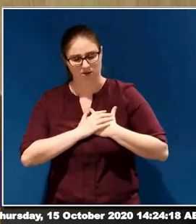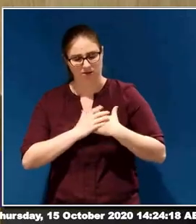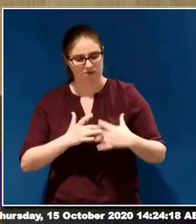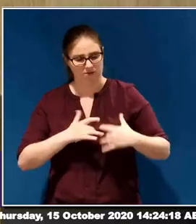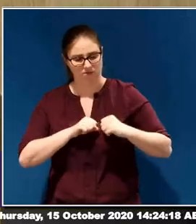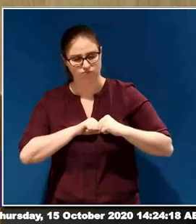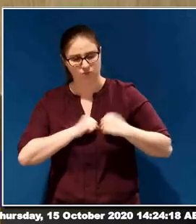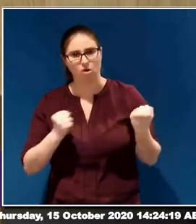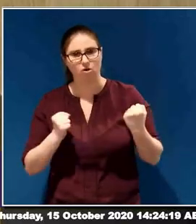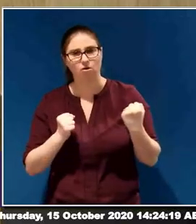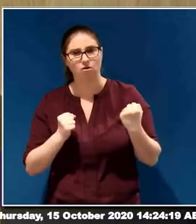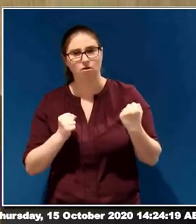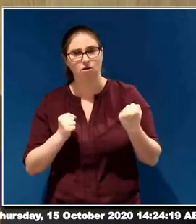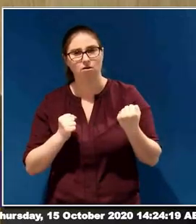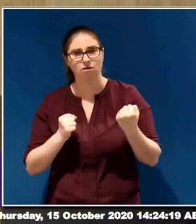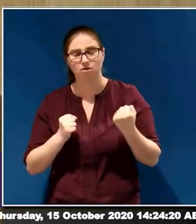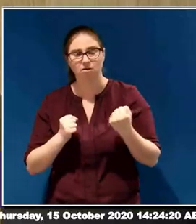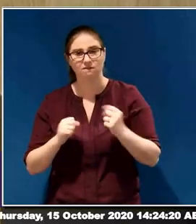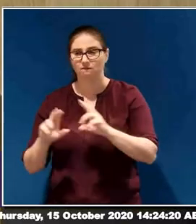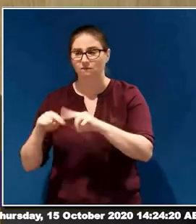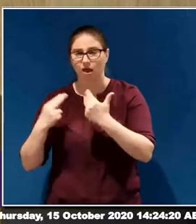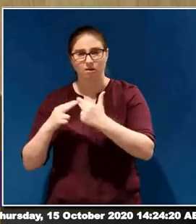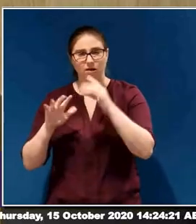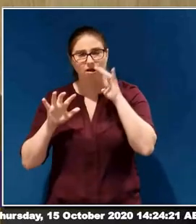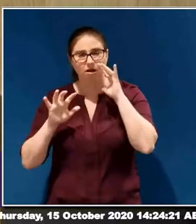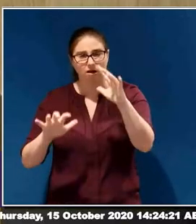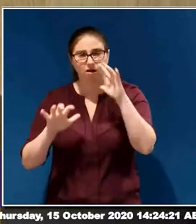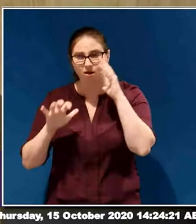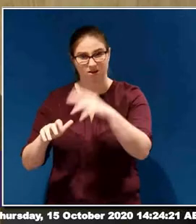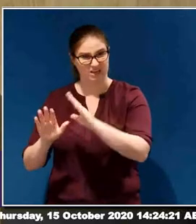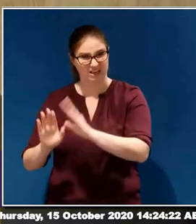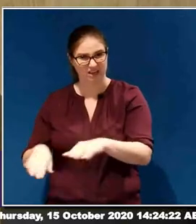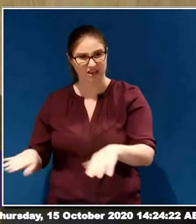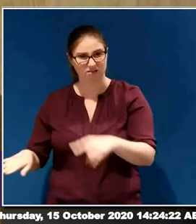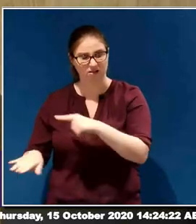They have no idea, really, what's happened and where to from here.